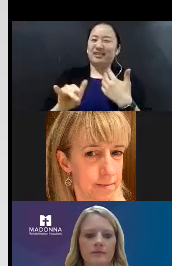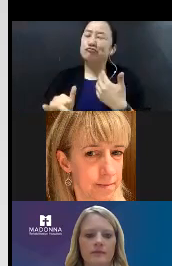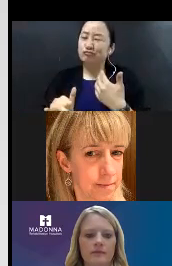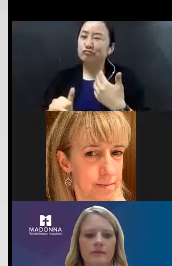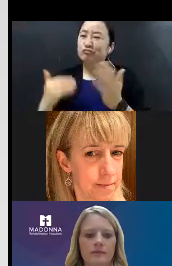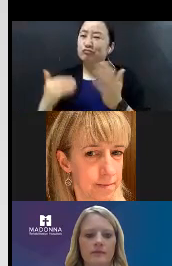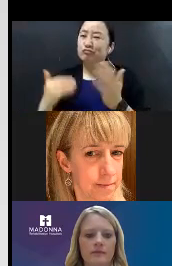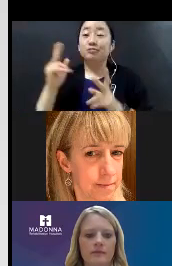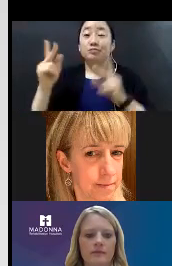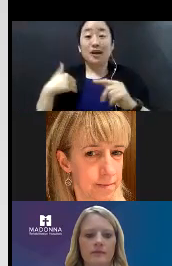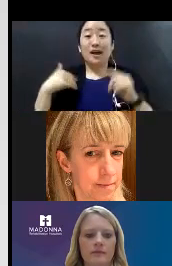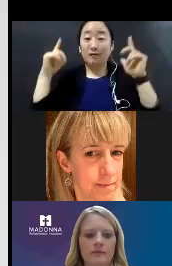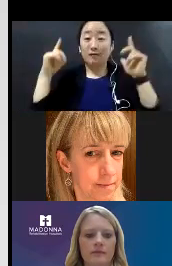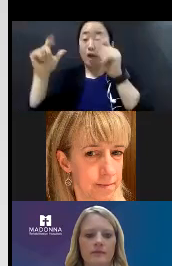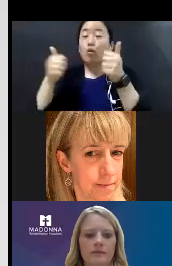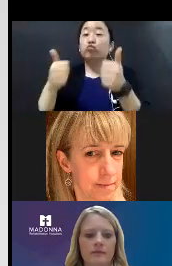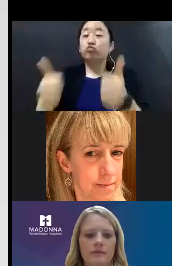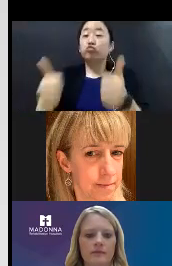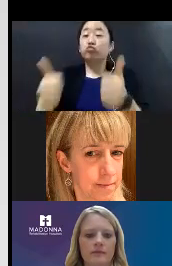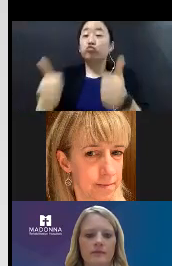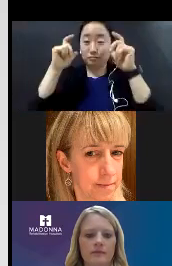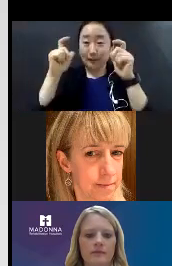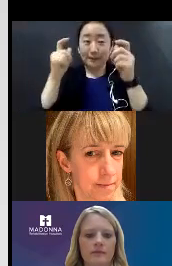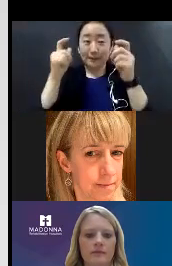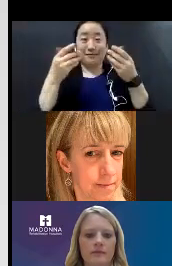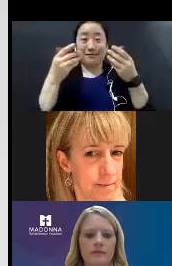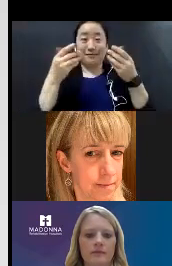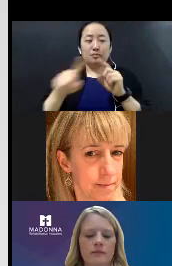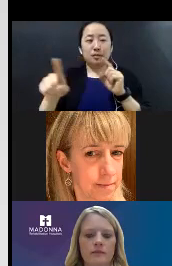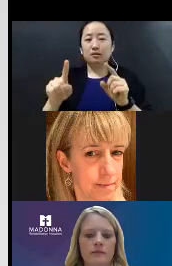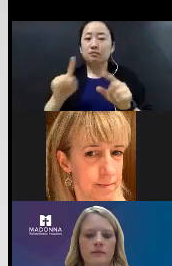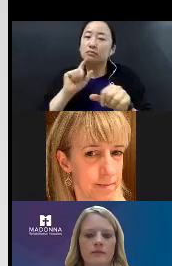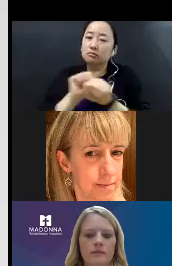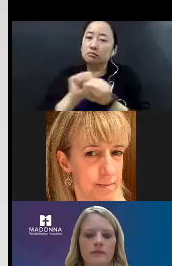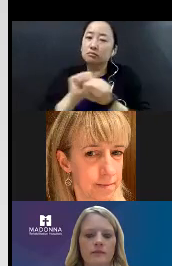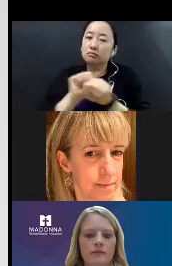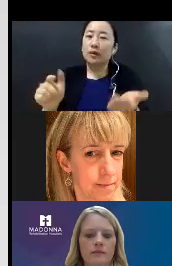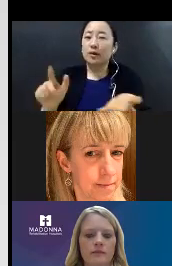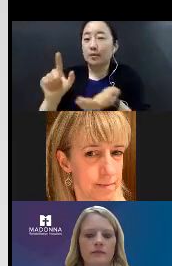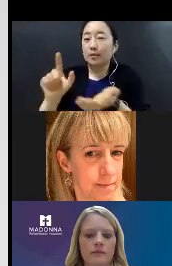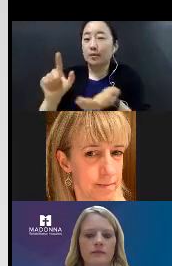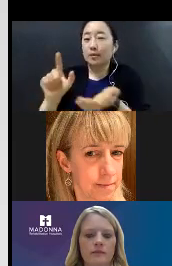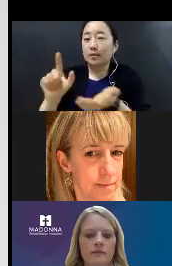A CAMERA, THEY CAN TAKE THE PICTURES, BUT THEN GETTING THE PICTURES BACK TO US, WHETHER IT'S KNOWING HOW TO PRINT THEM OR SENDING THEM TO